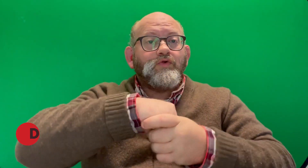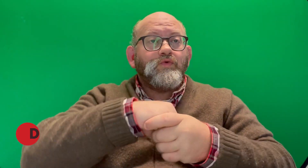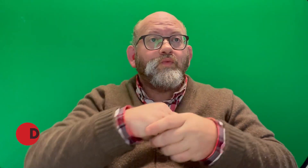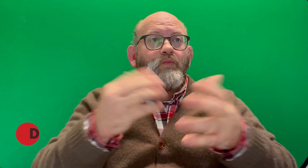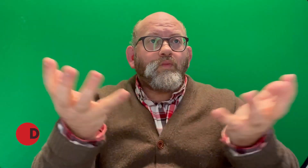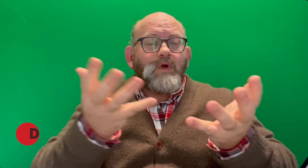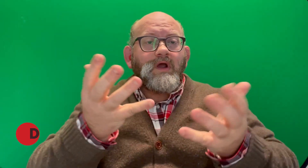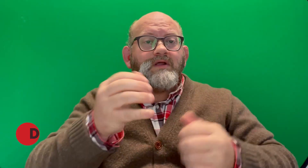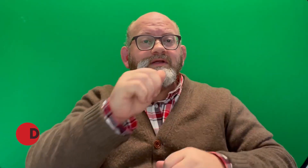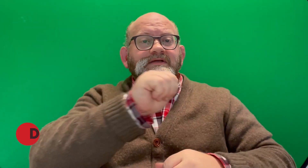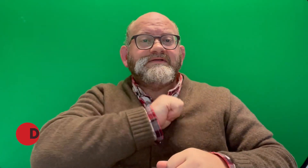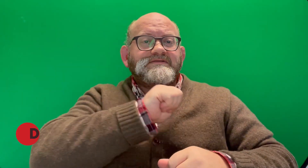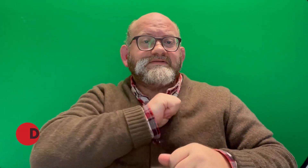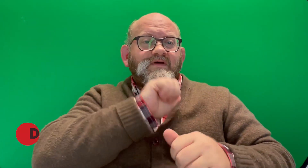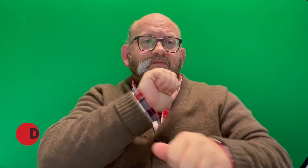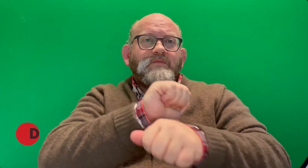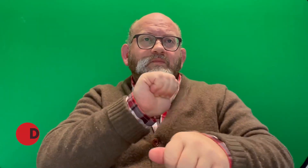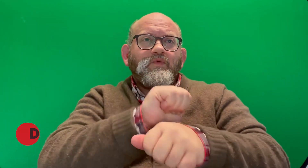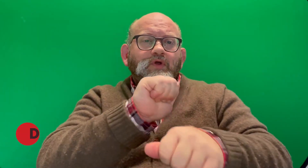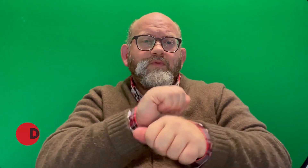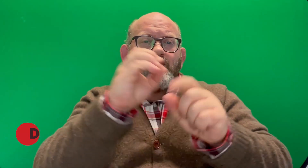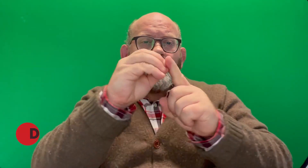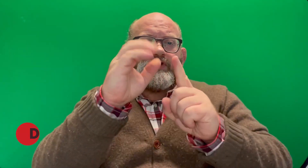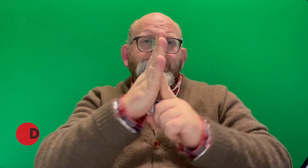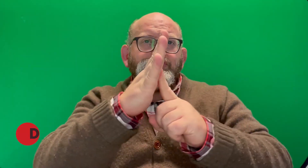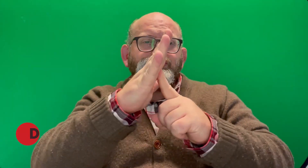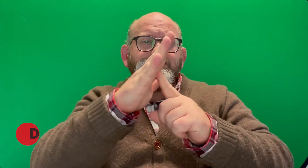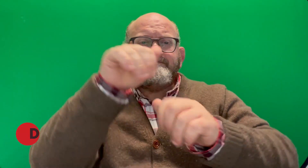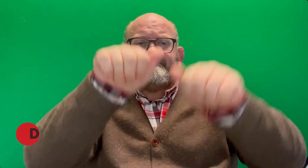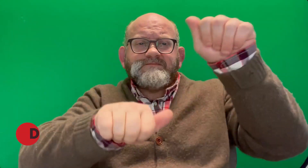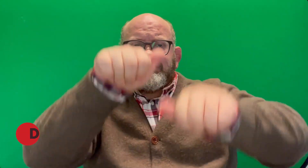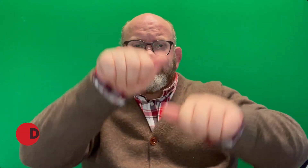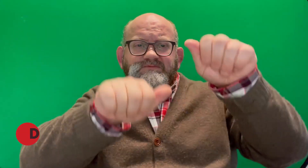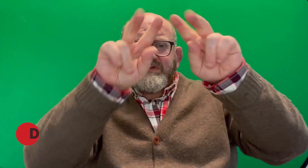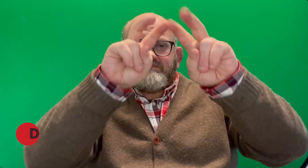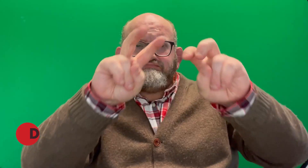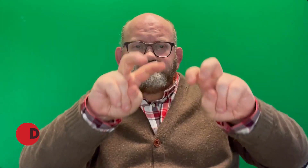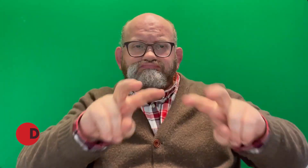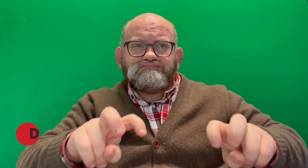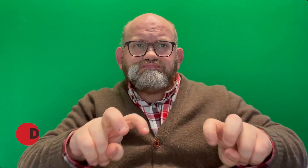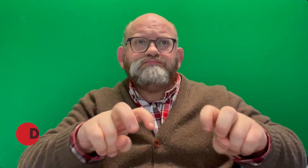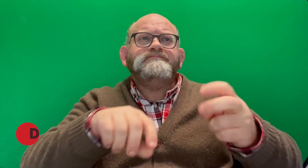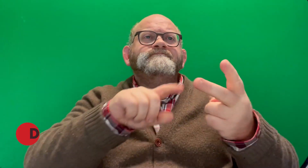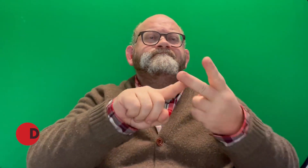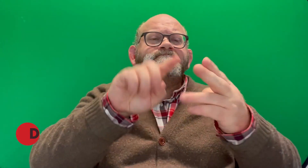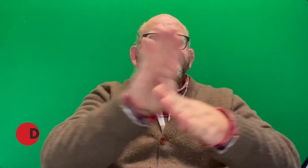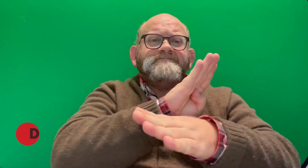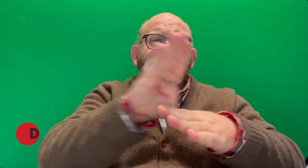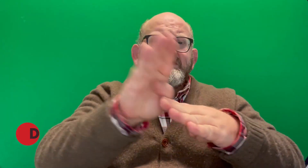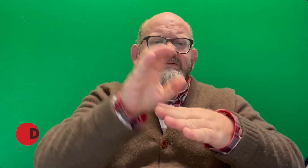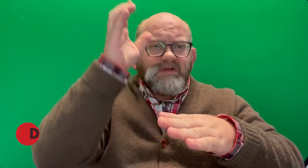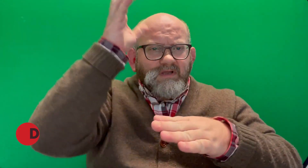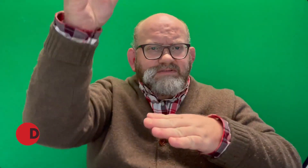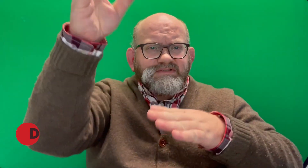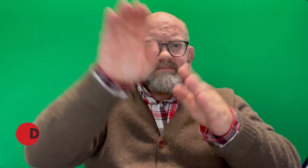self-employment orientation and assessment, business concept